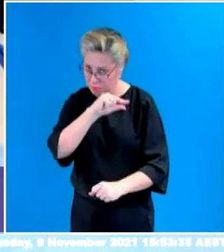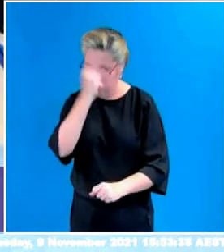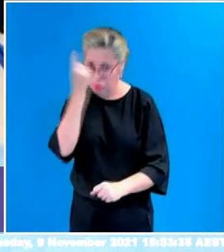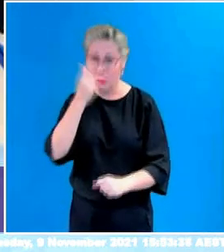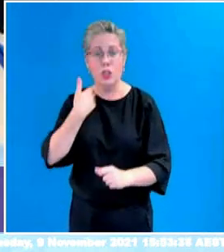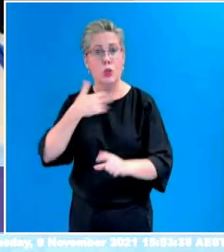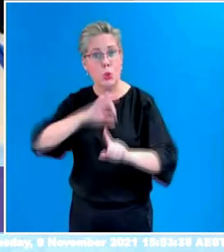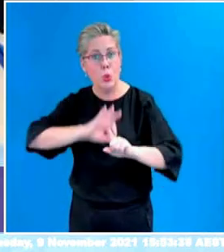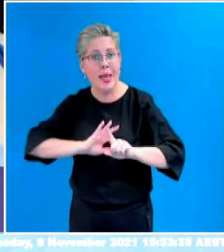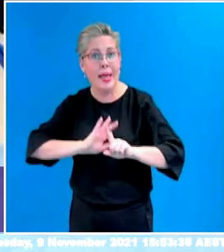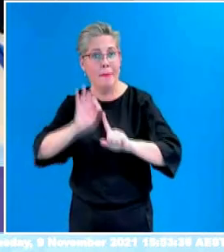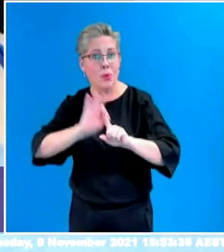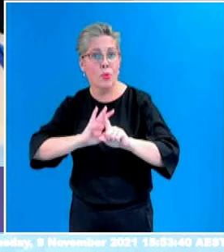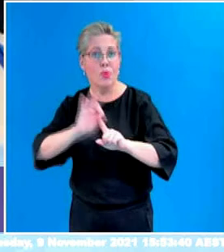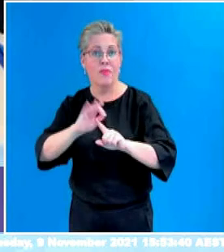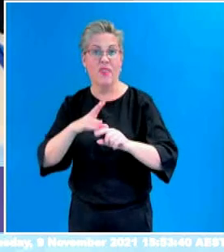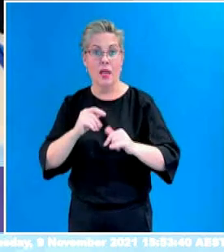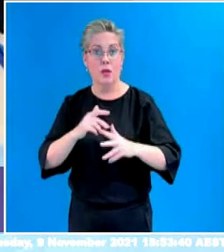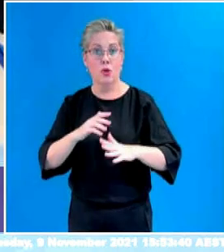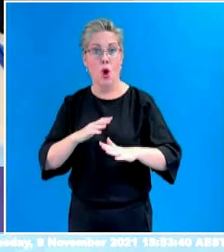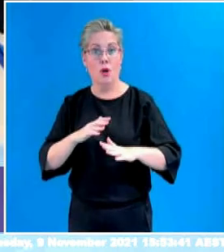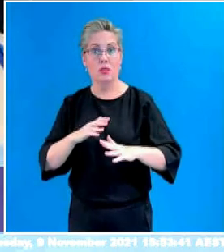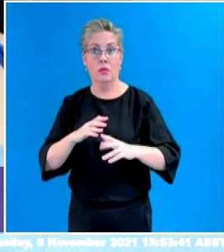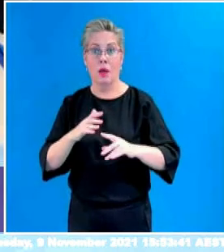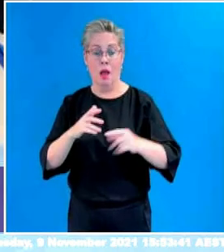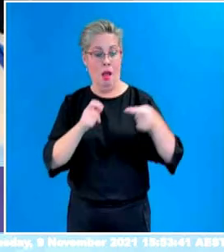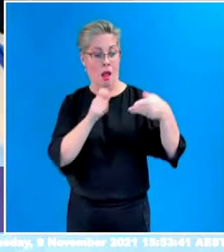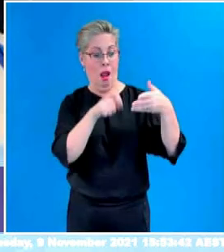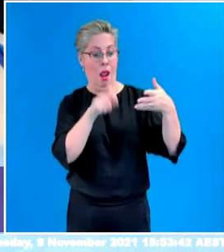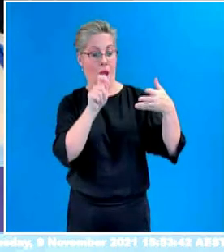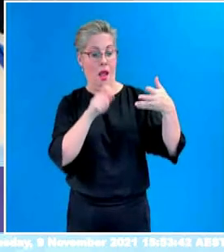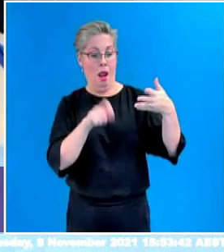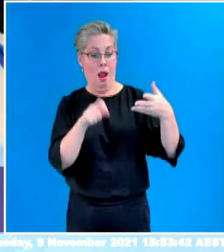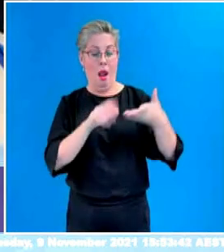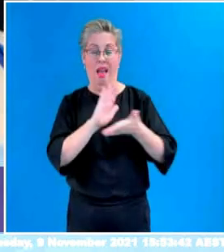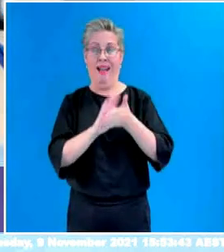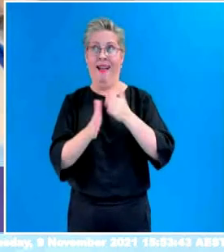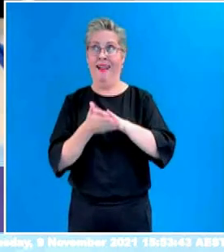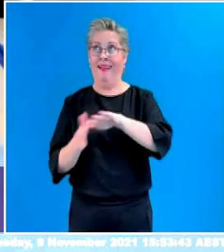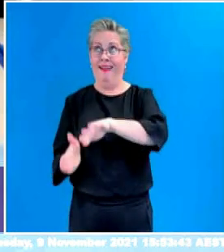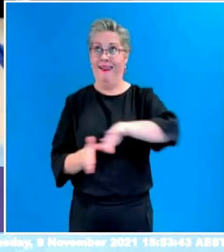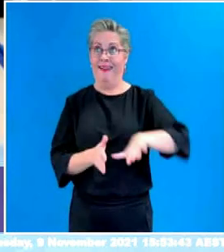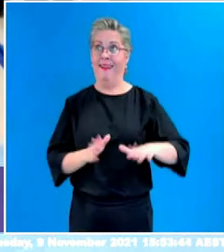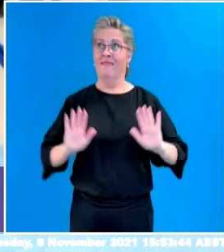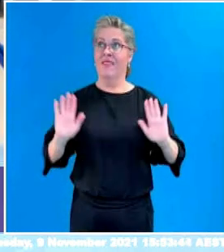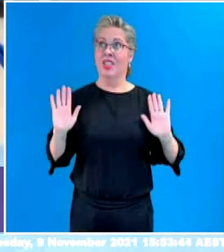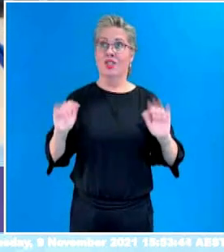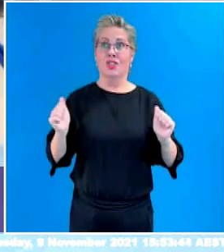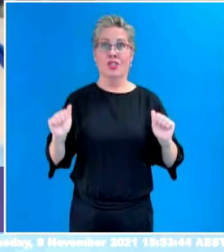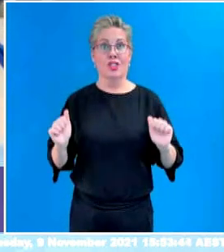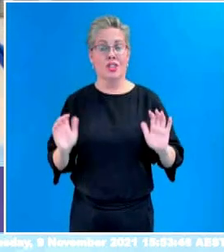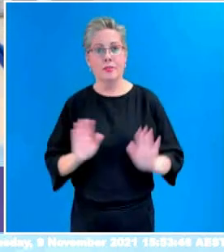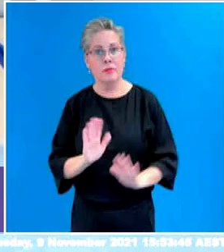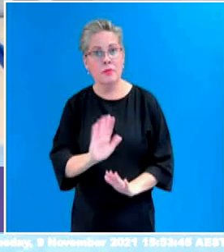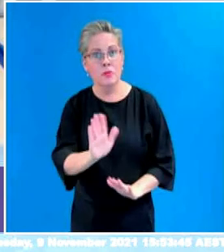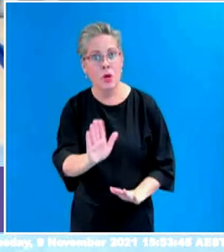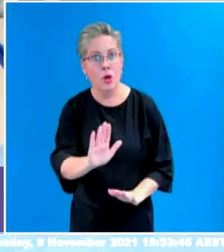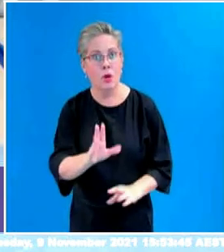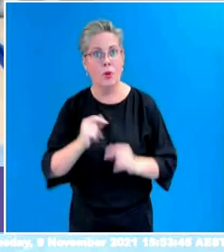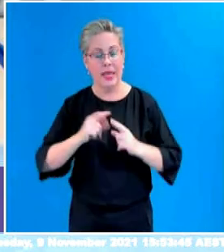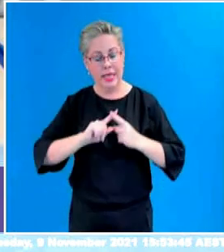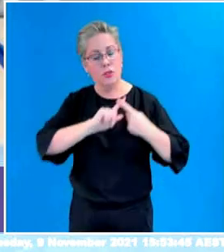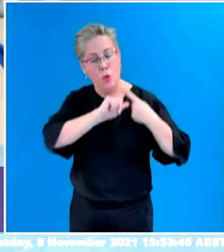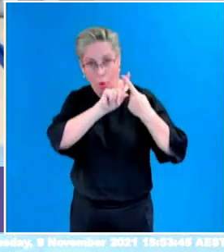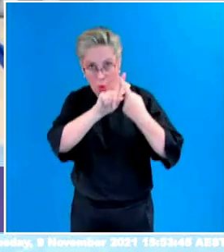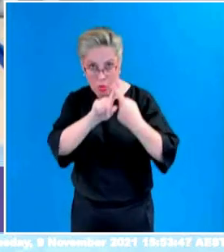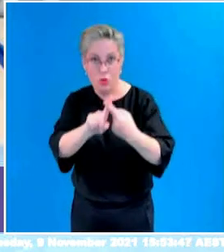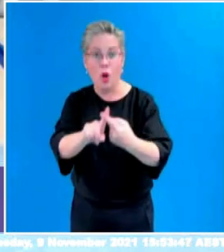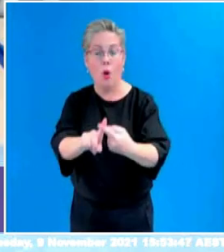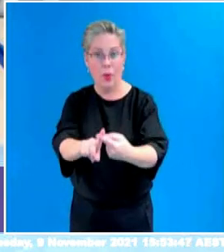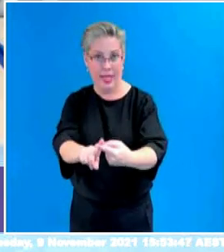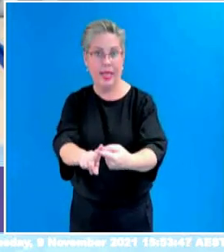set and forget point in time assessment of compliance.